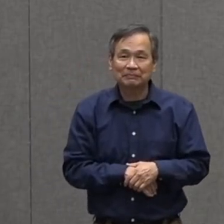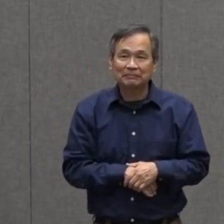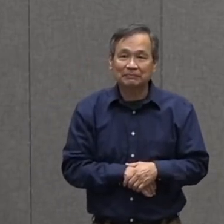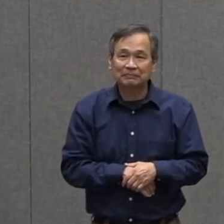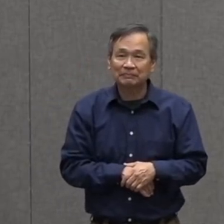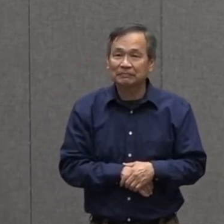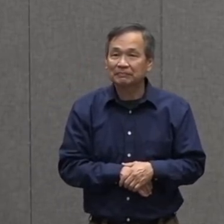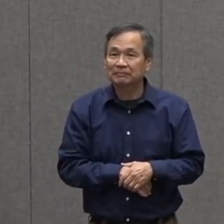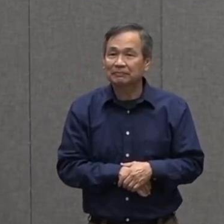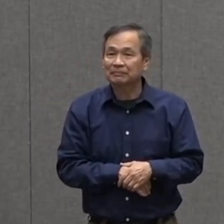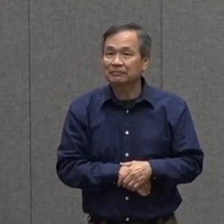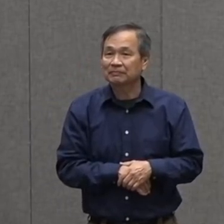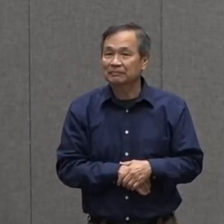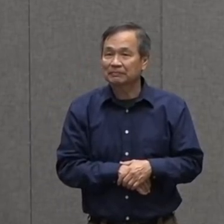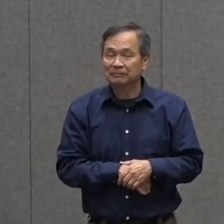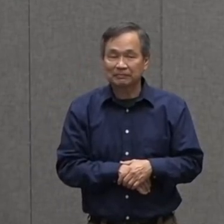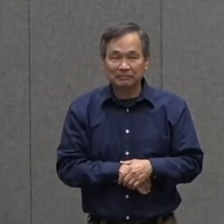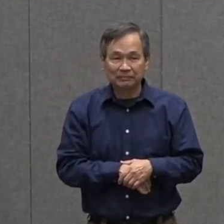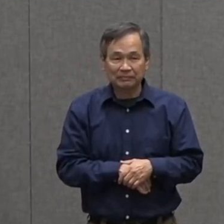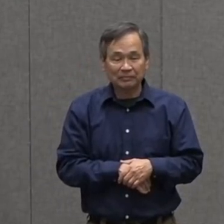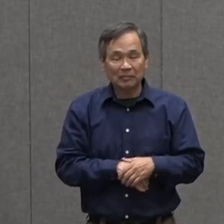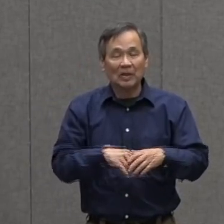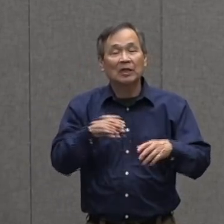And this book was published by Penguin Publishing.